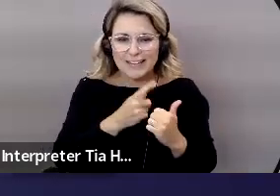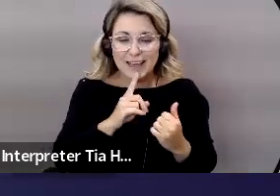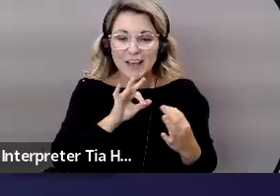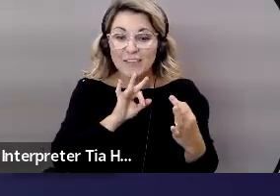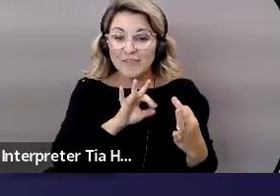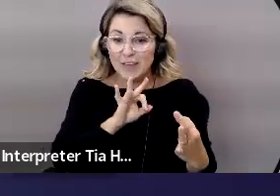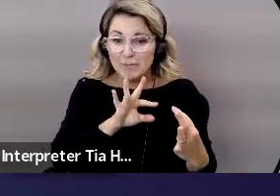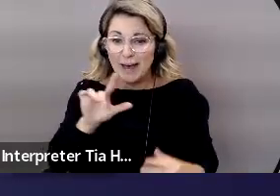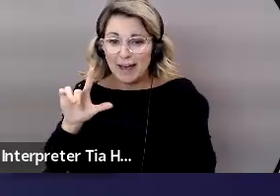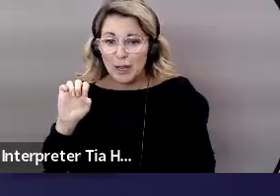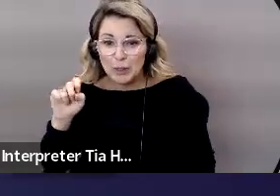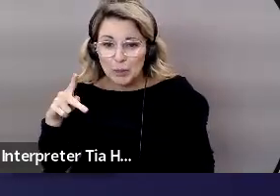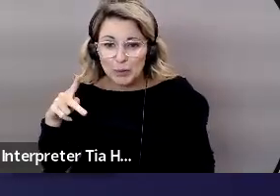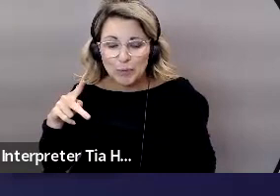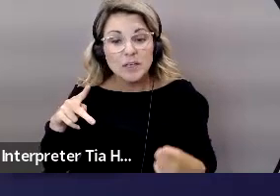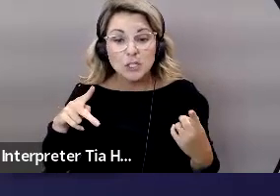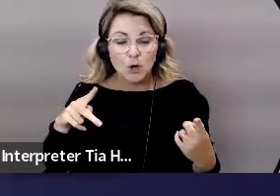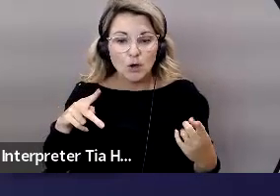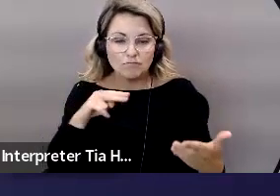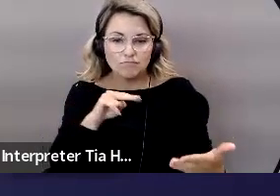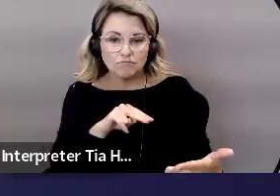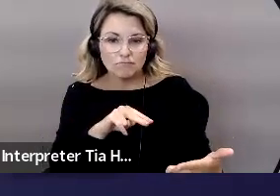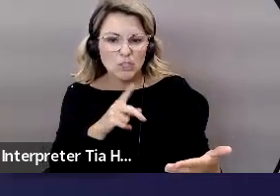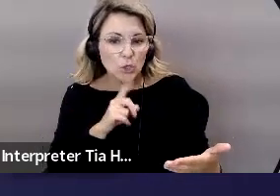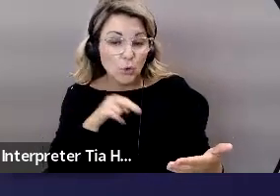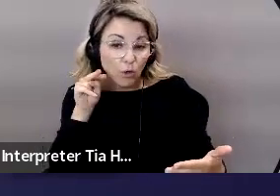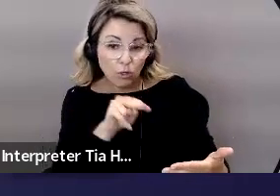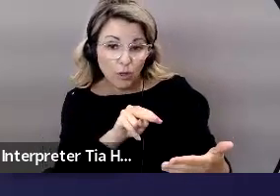you look at, what you look at is what you pay attention to and what you pay attention to is